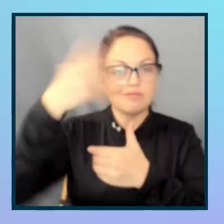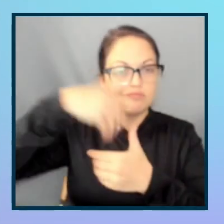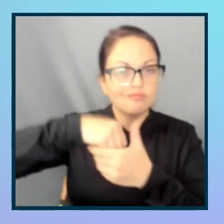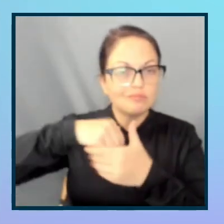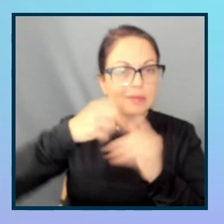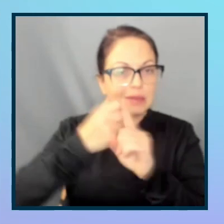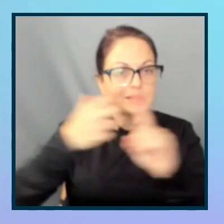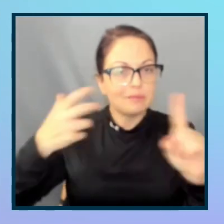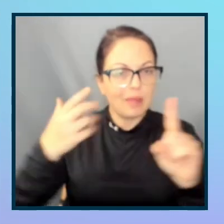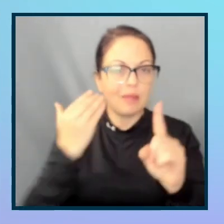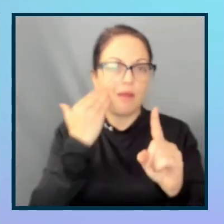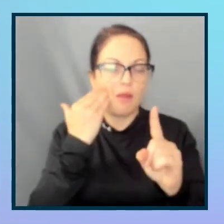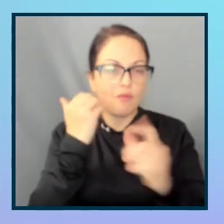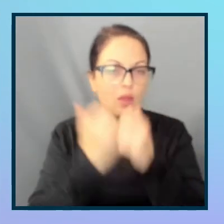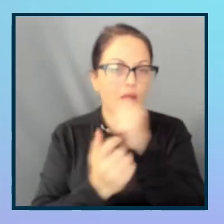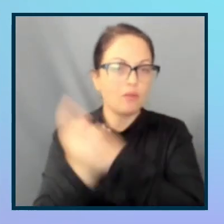for everybody, regardless of their role.